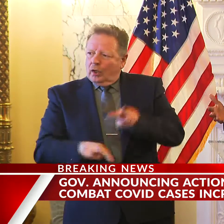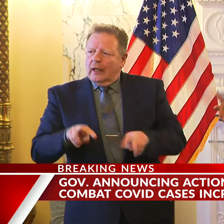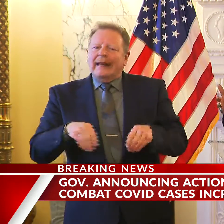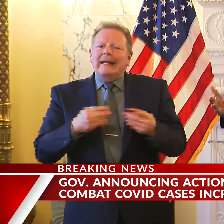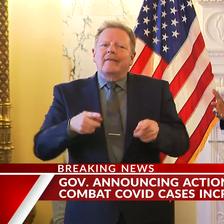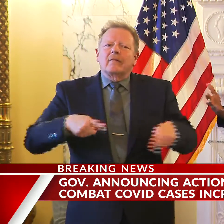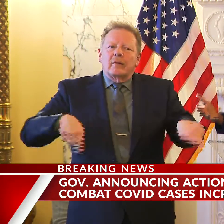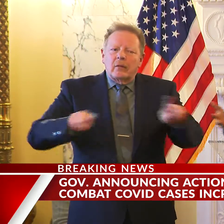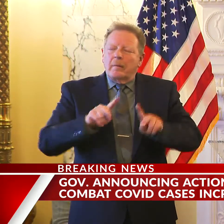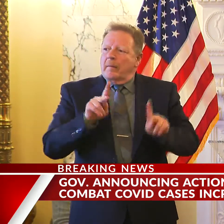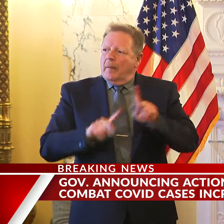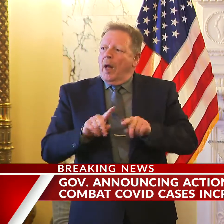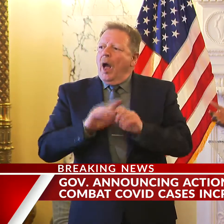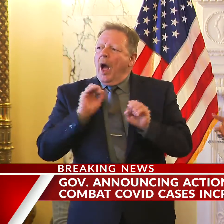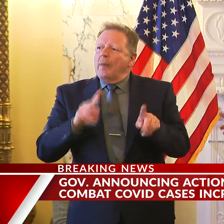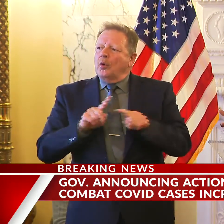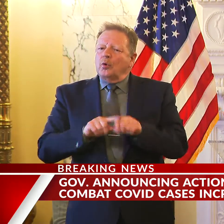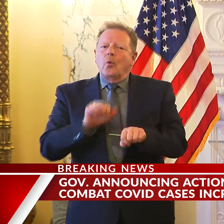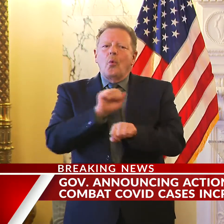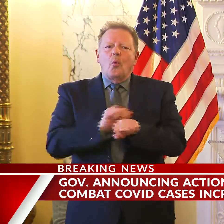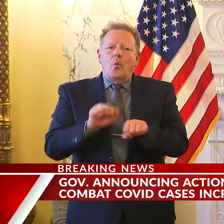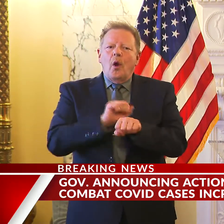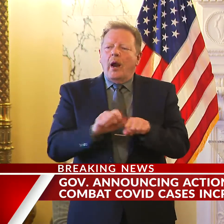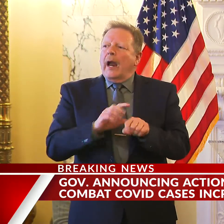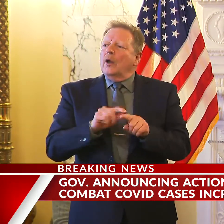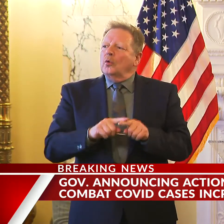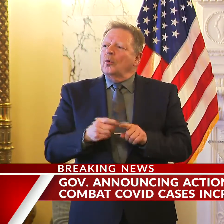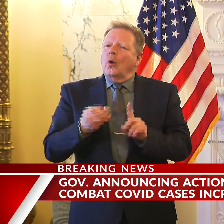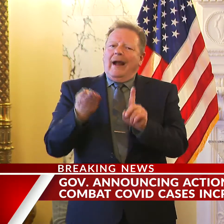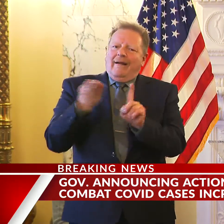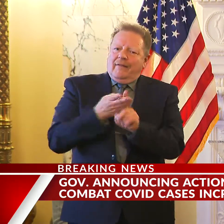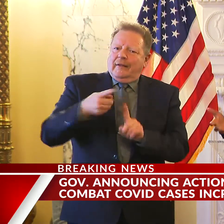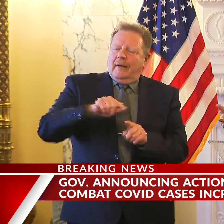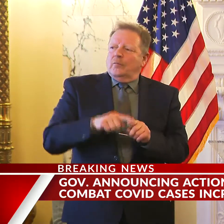FULLY VACCINATED. WE WANT TO,